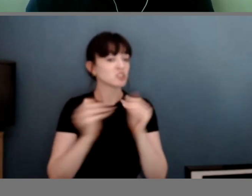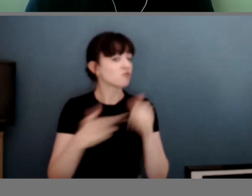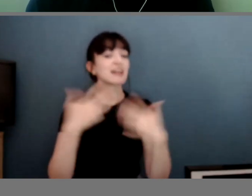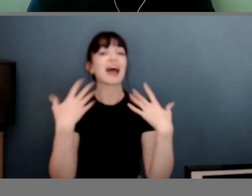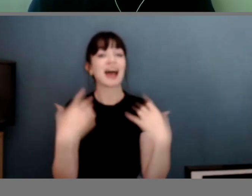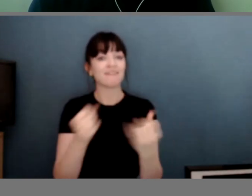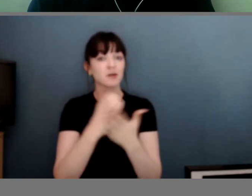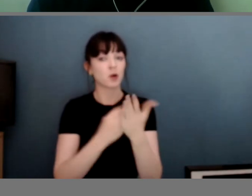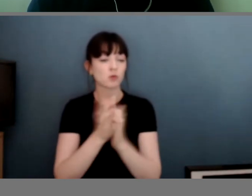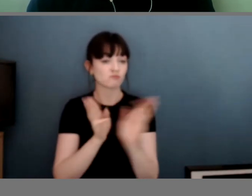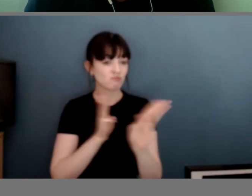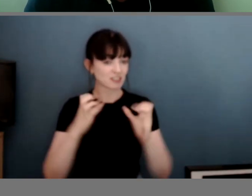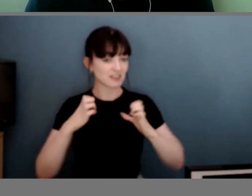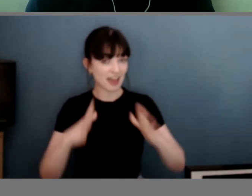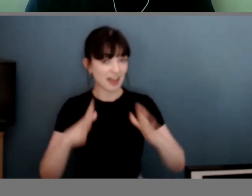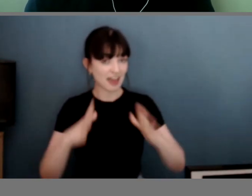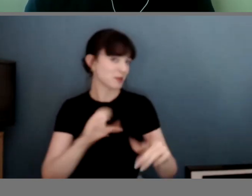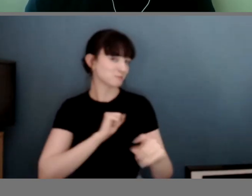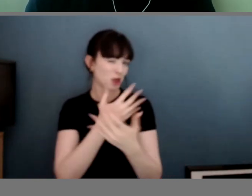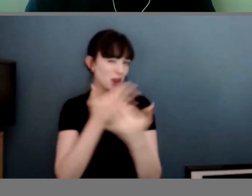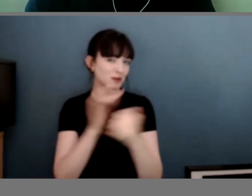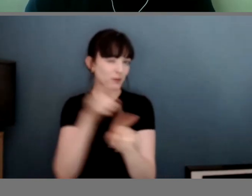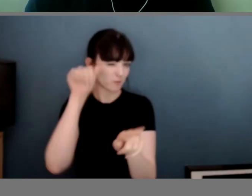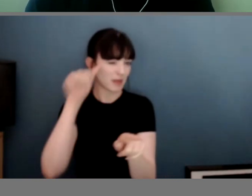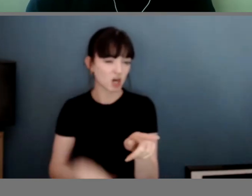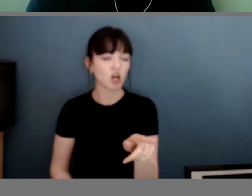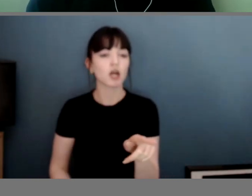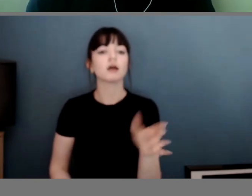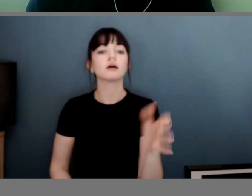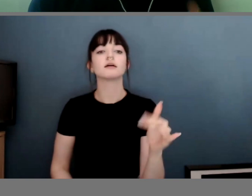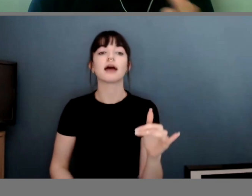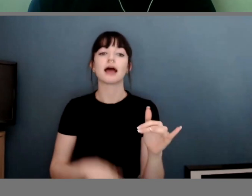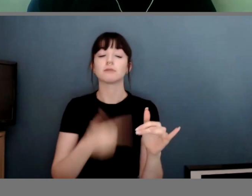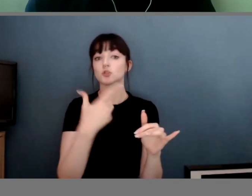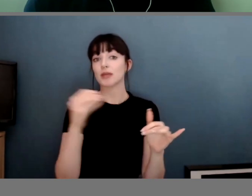many of you might be very familiar with it. That was issued in 2007 and I am going to